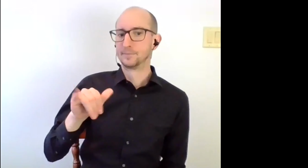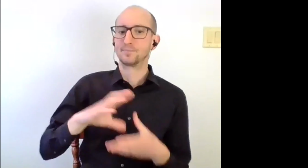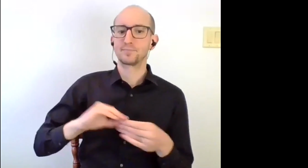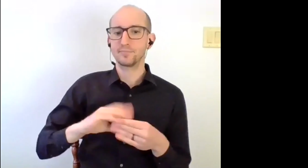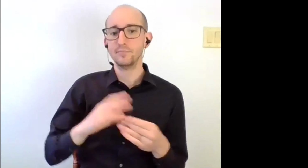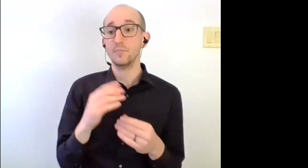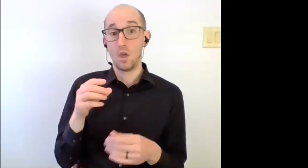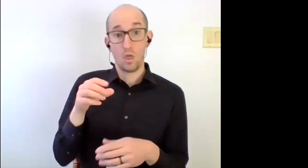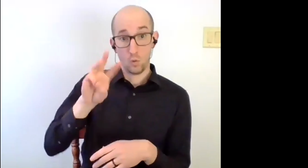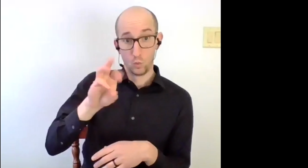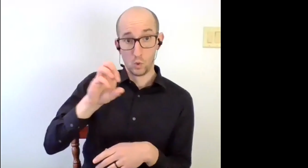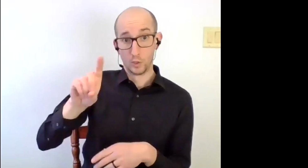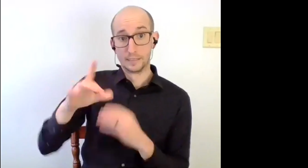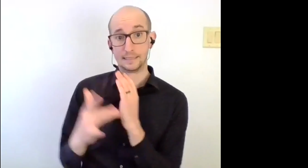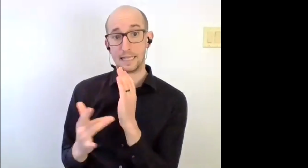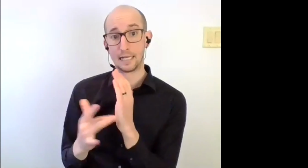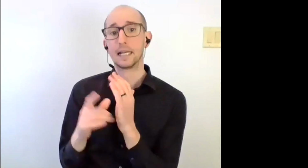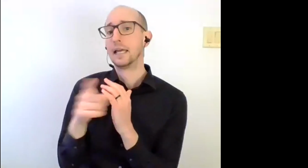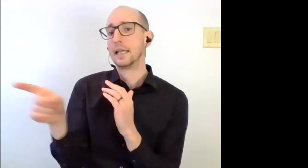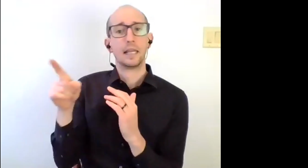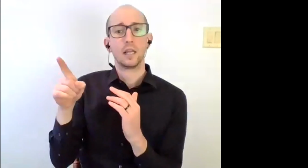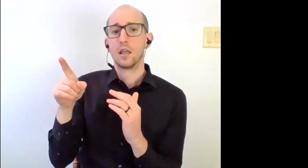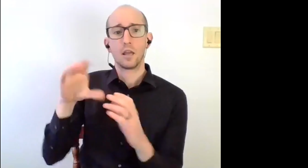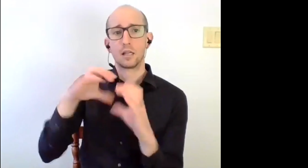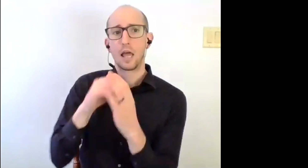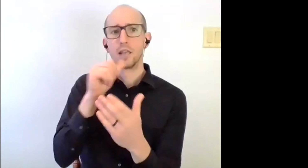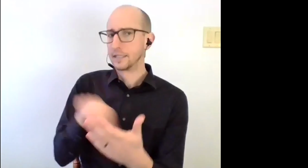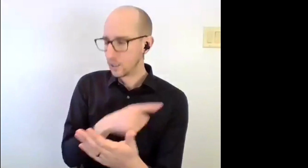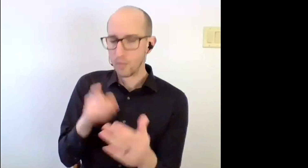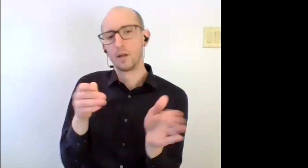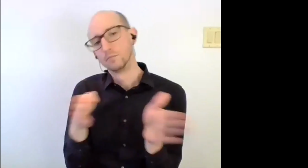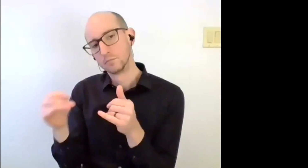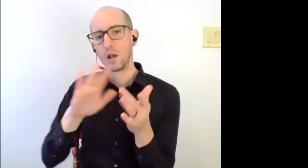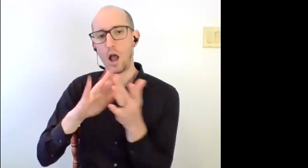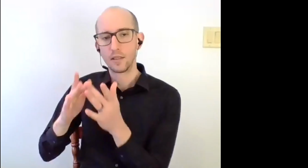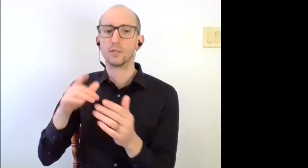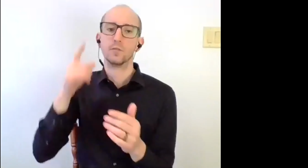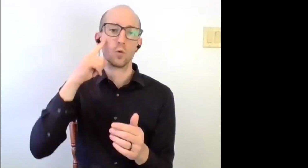» Yes. Right 2340U, program now, programs